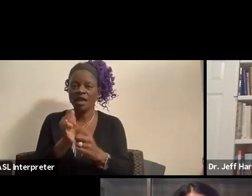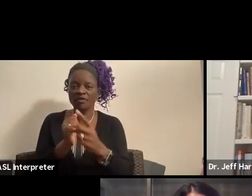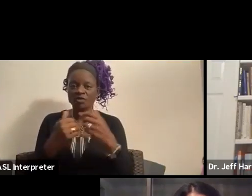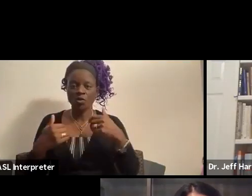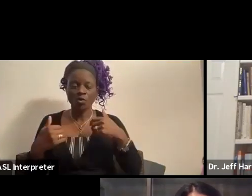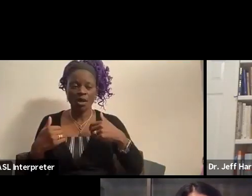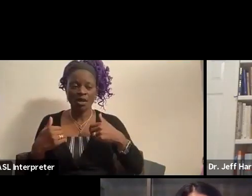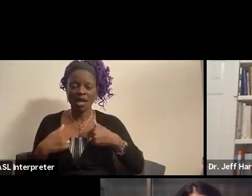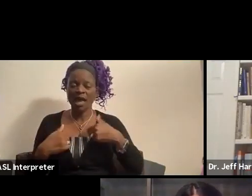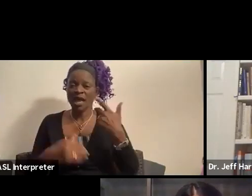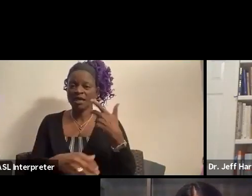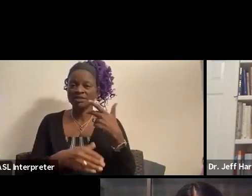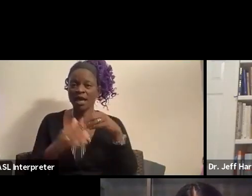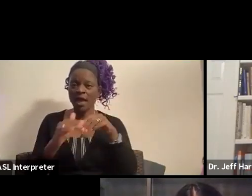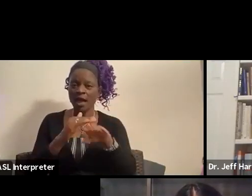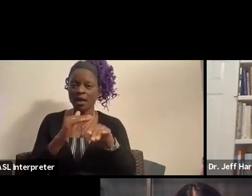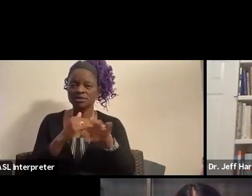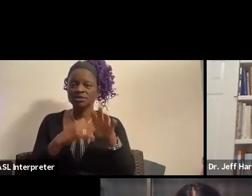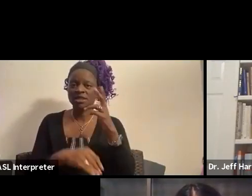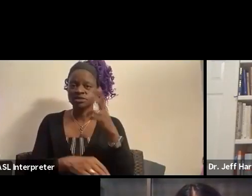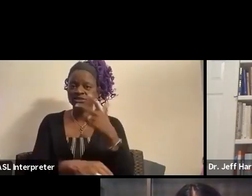So over the next couple of weeks,